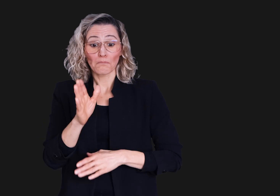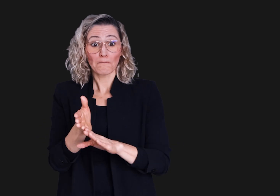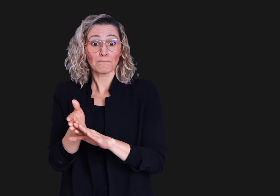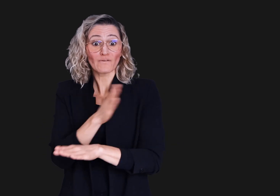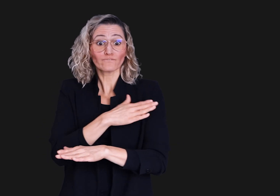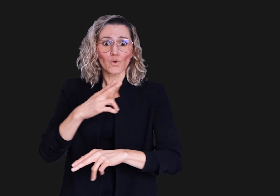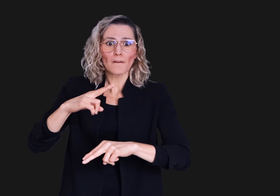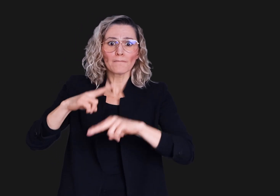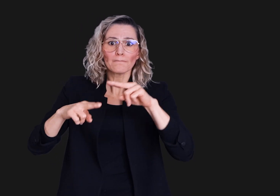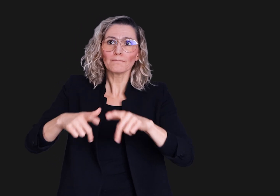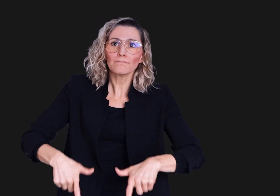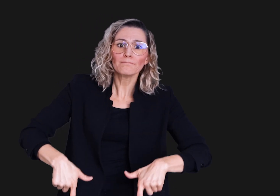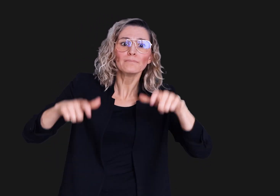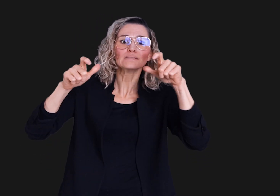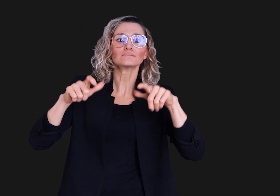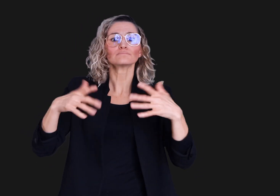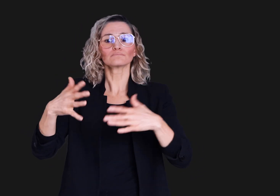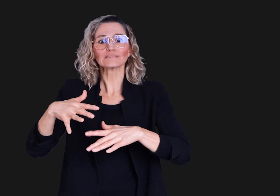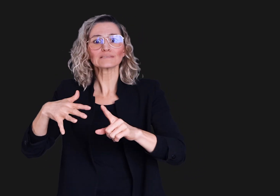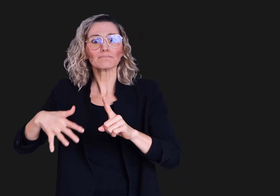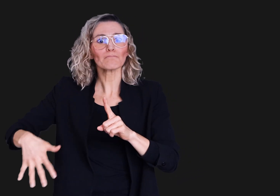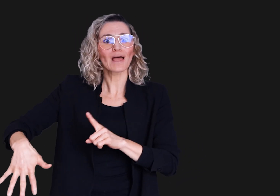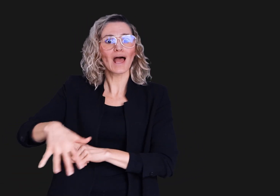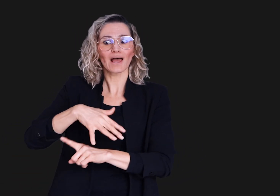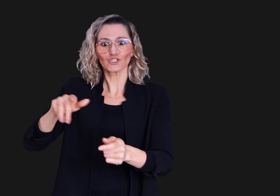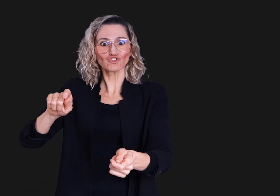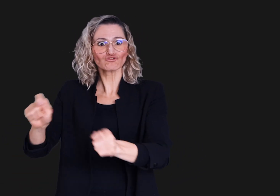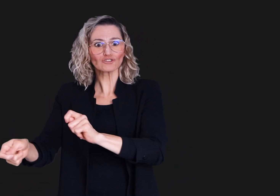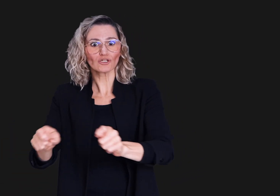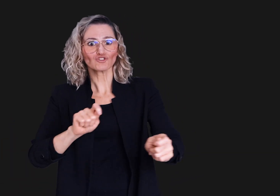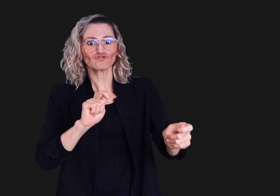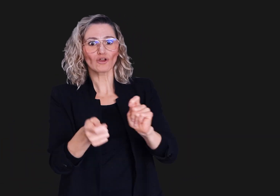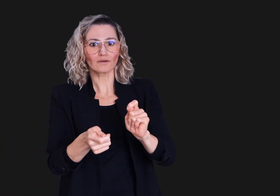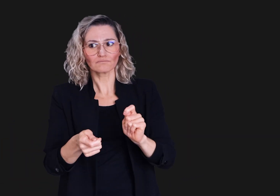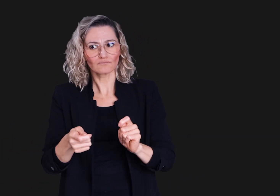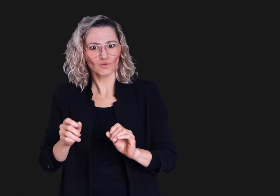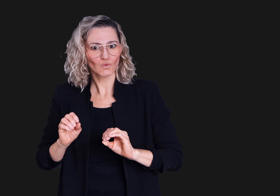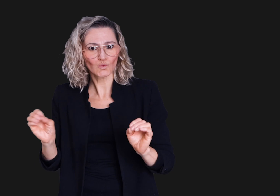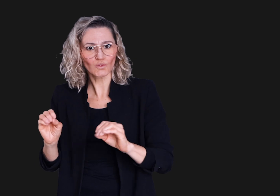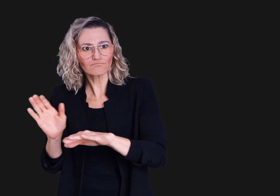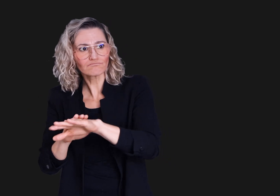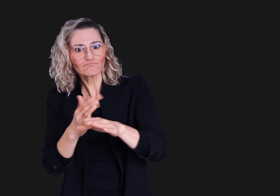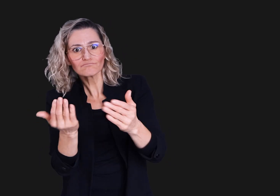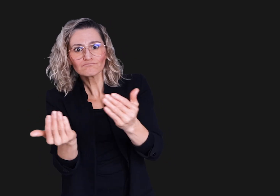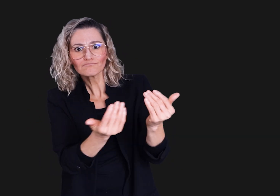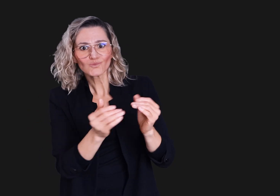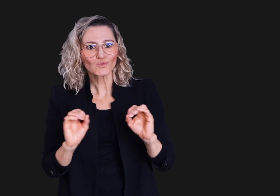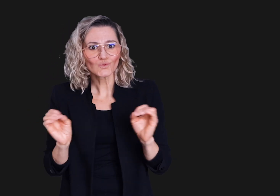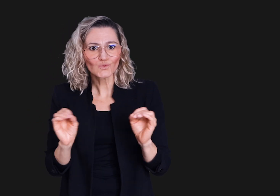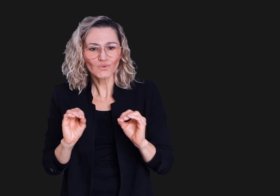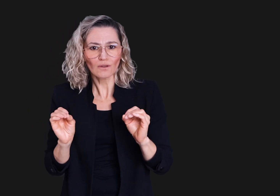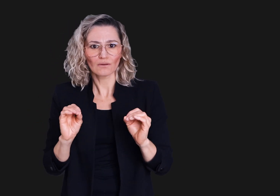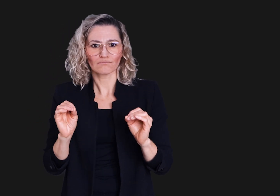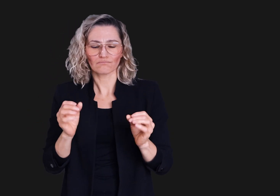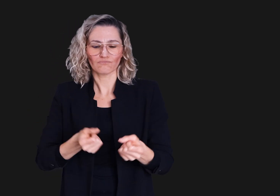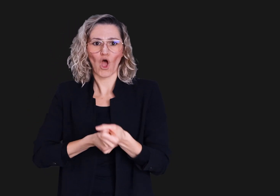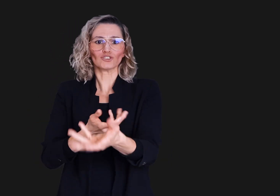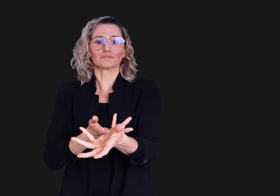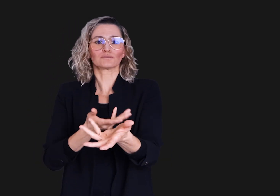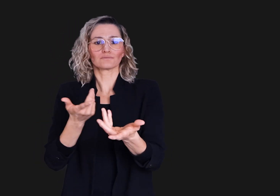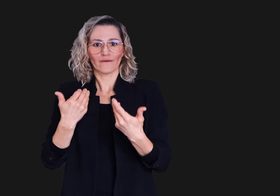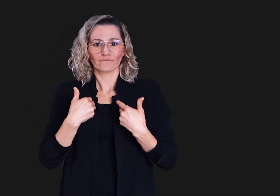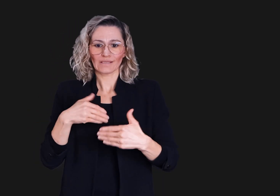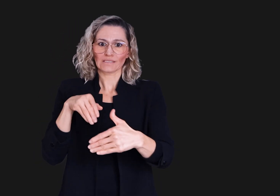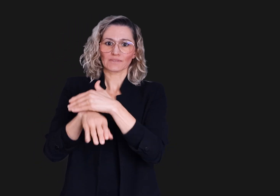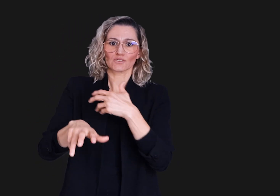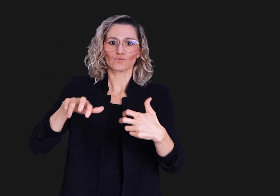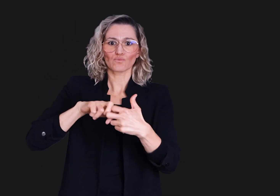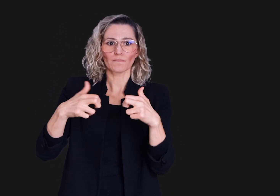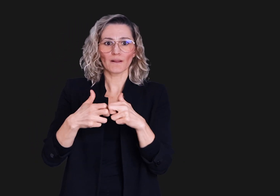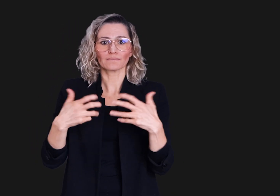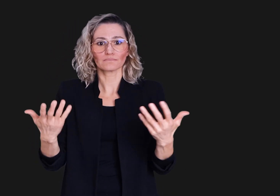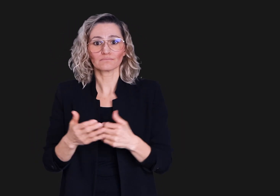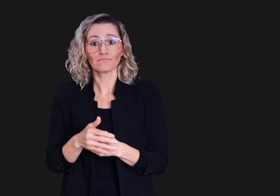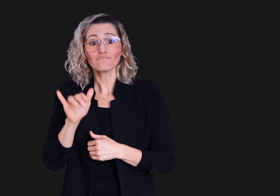They said they were not consulted before buildings and spaces were changed. They said this caused accessibility problems.